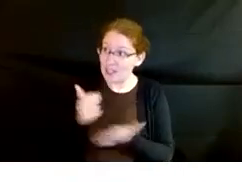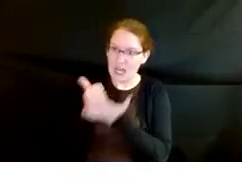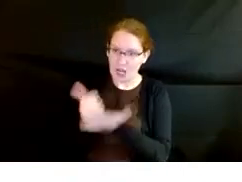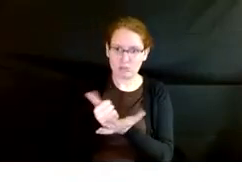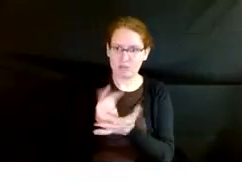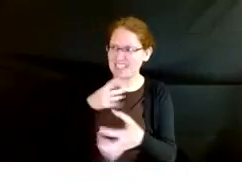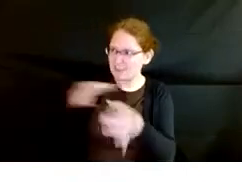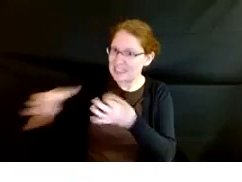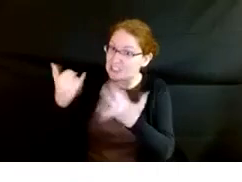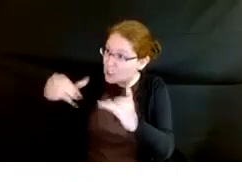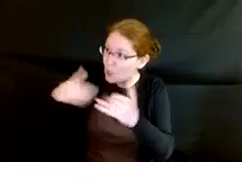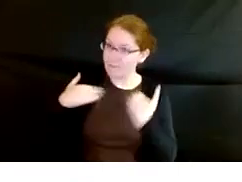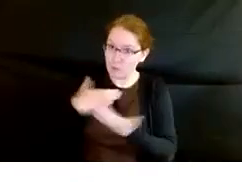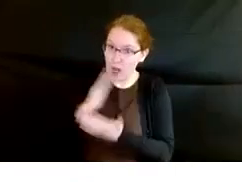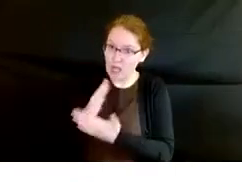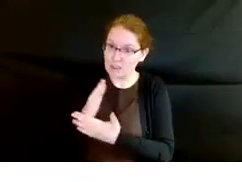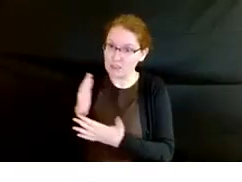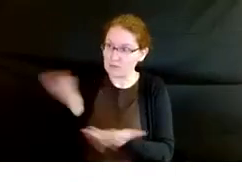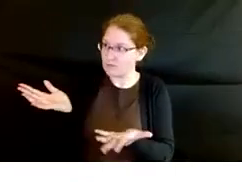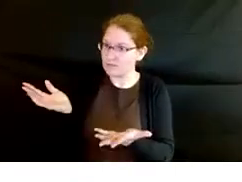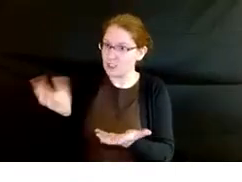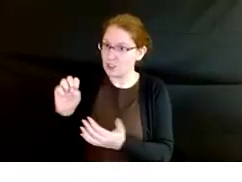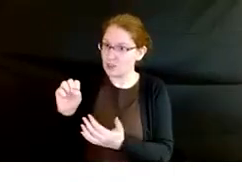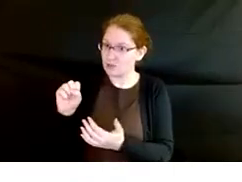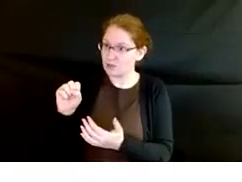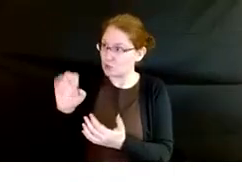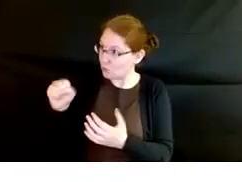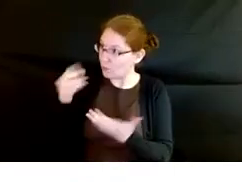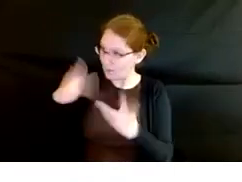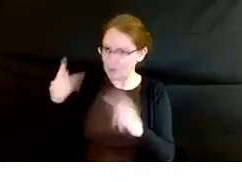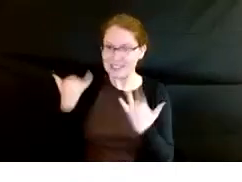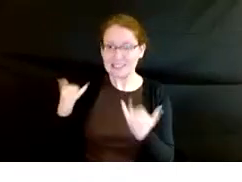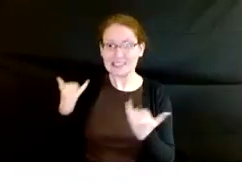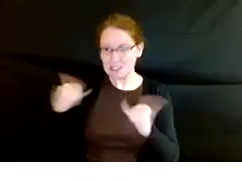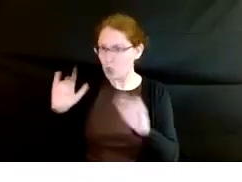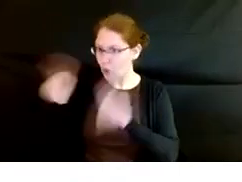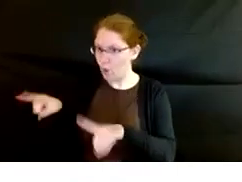still were in place, so those folks could go in and help their friends and loved ones ...there's a